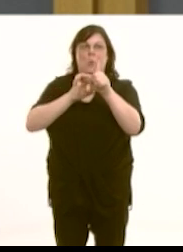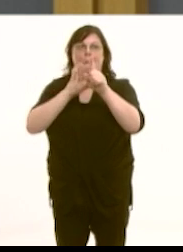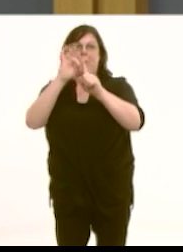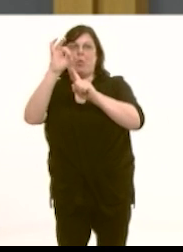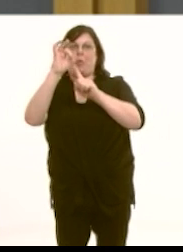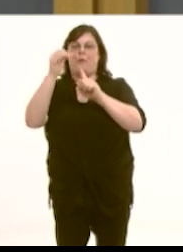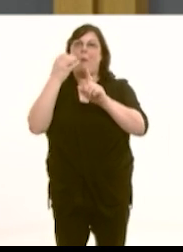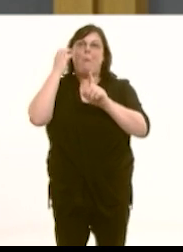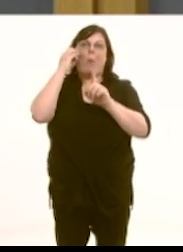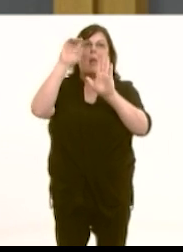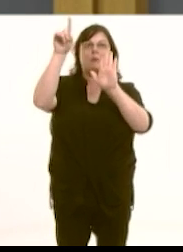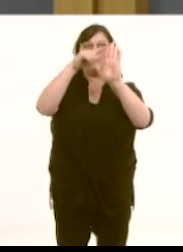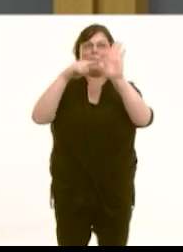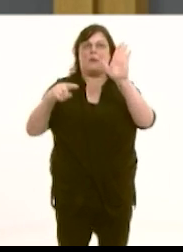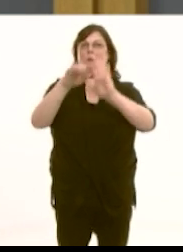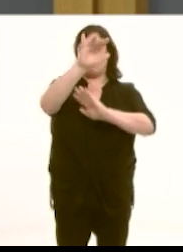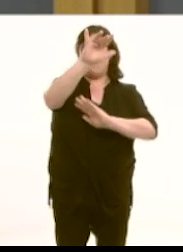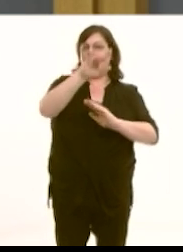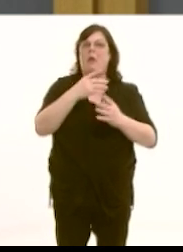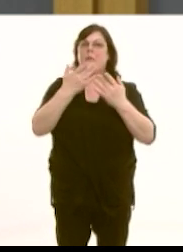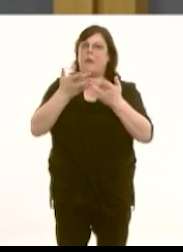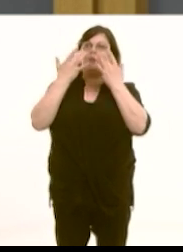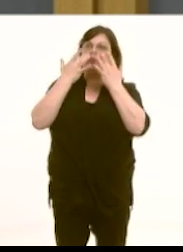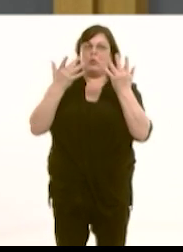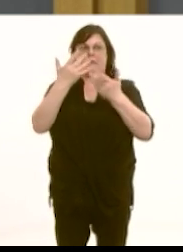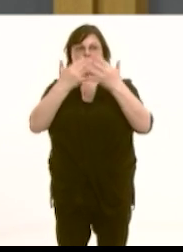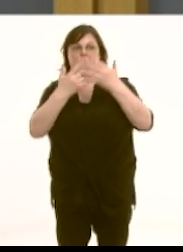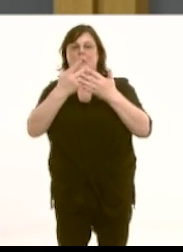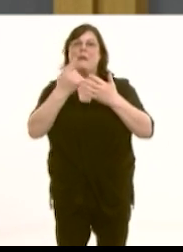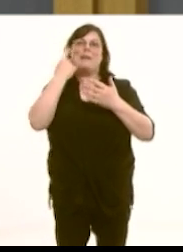in north Wales and they revealed some figures yesterday on 4G coverage: I think that the